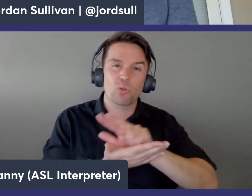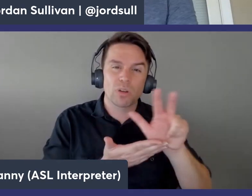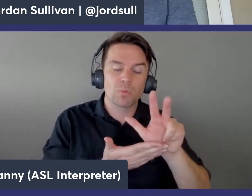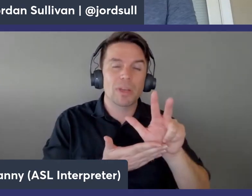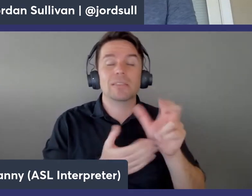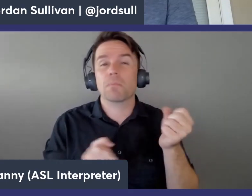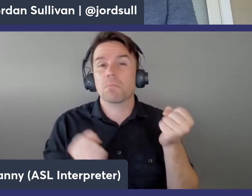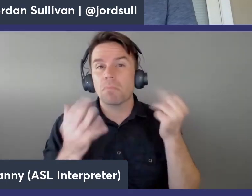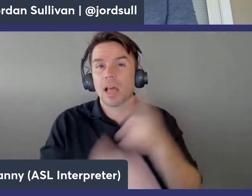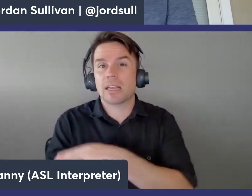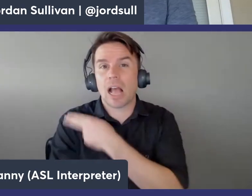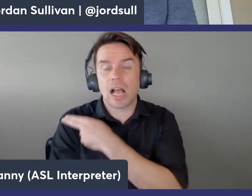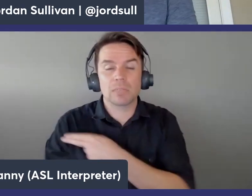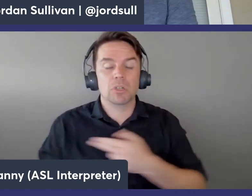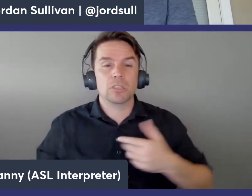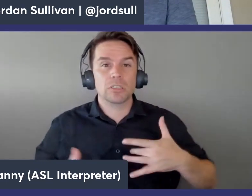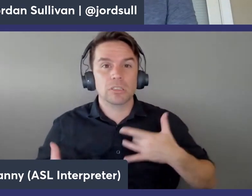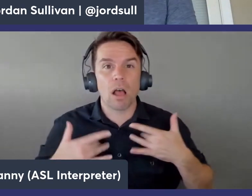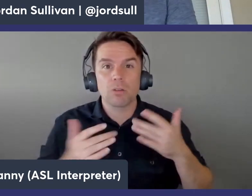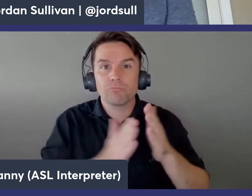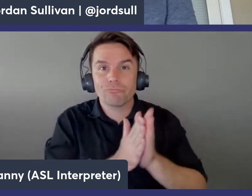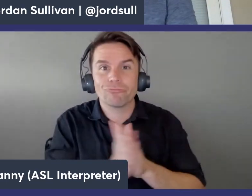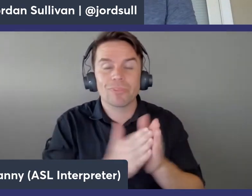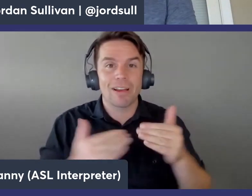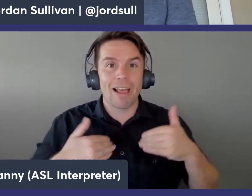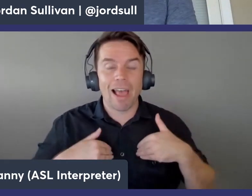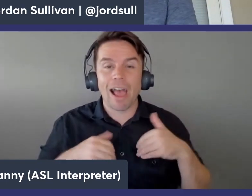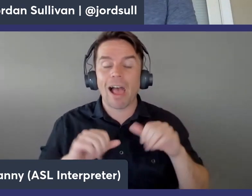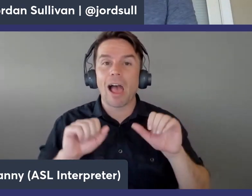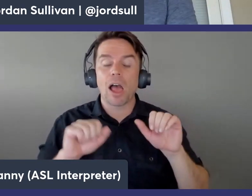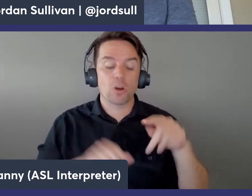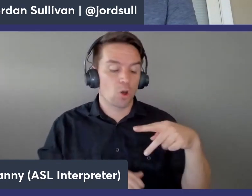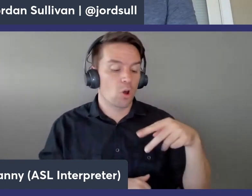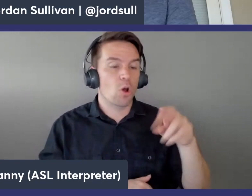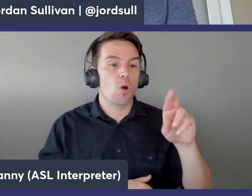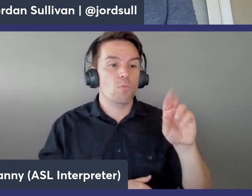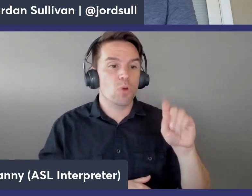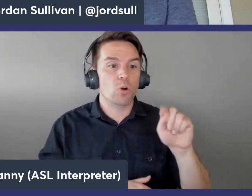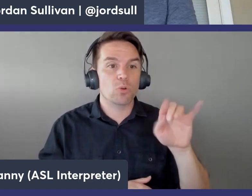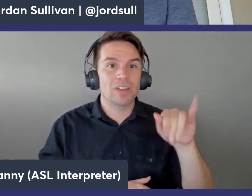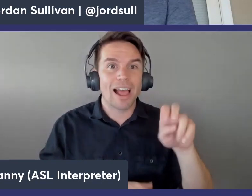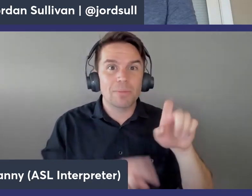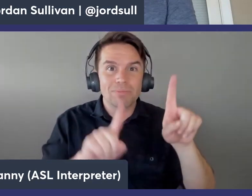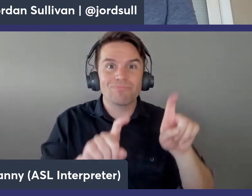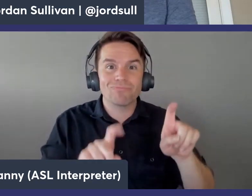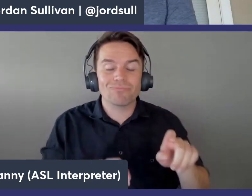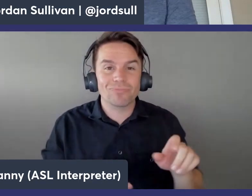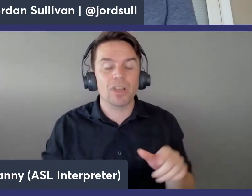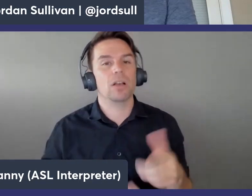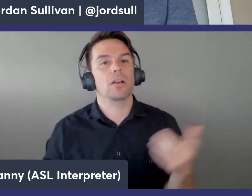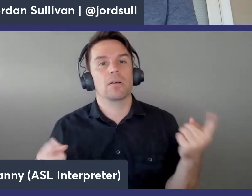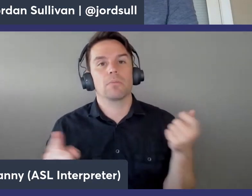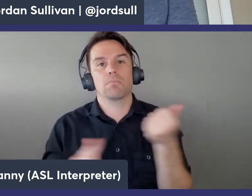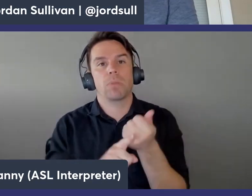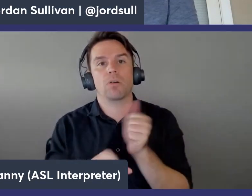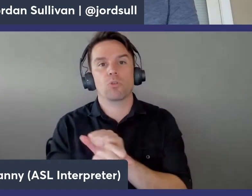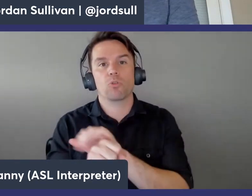and prototypes, and potential sales, COVID hit, and hospitals were turning their OR units